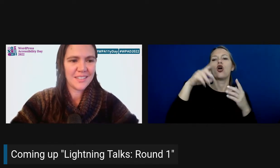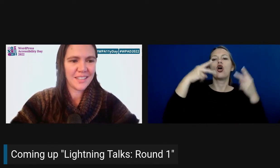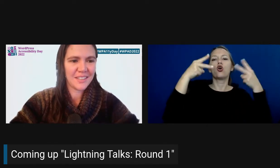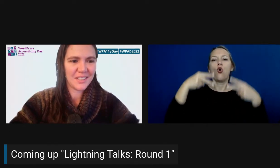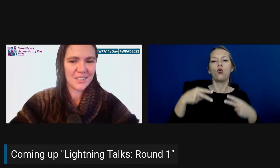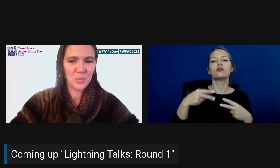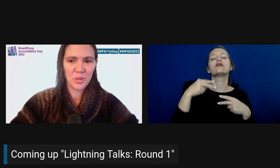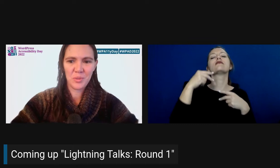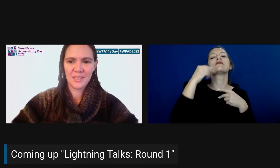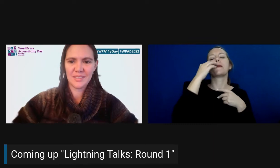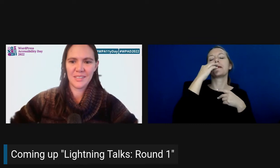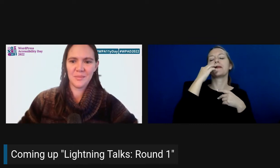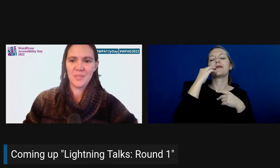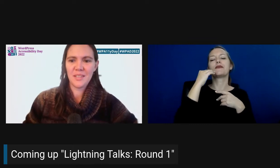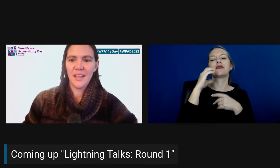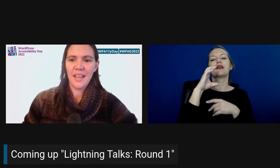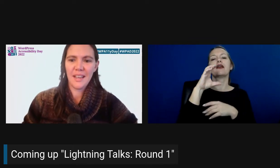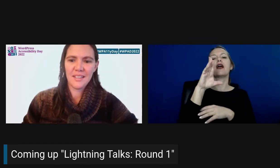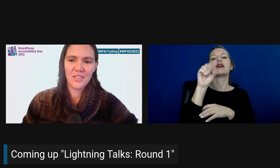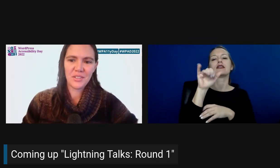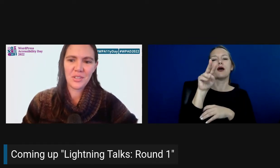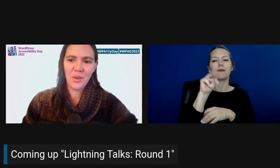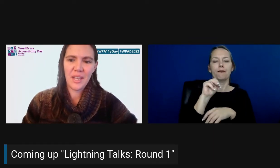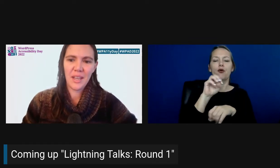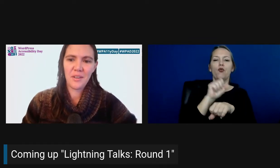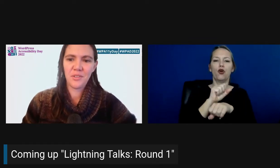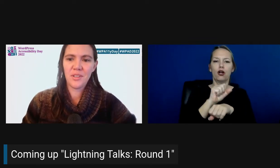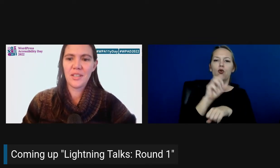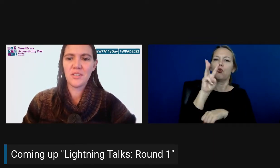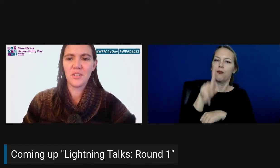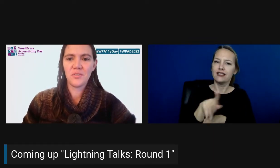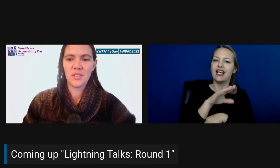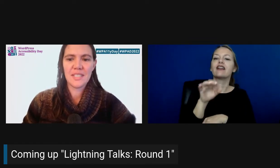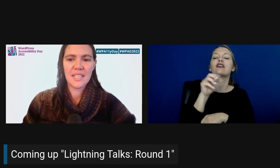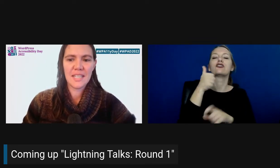and custom word press themes and is also a freelancer for CNIB.